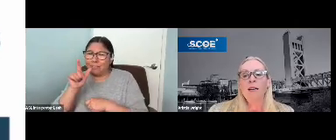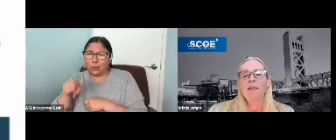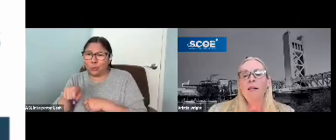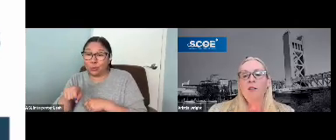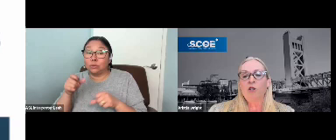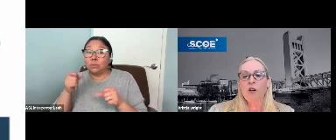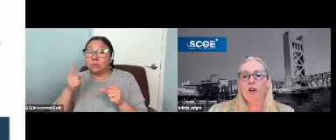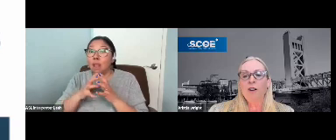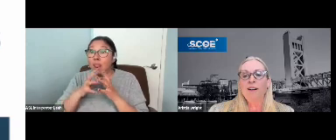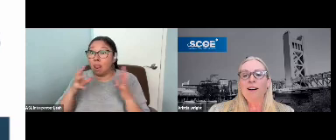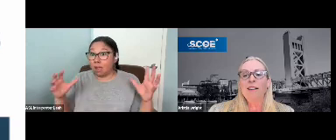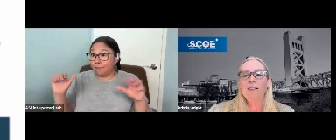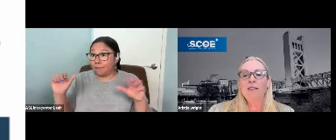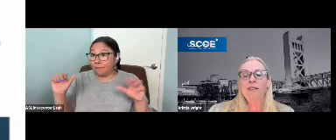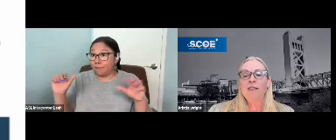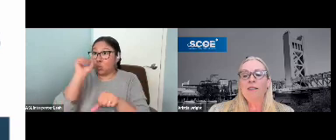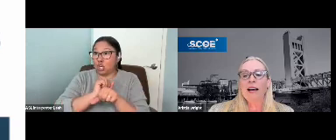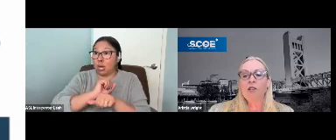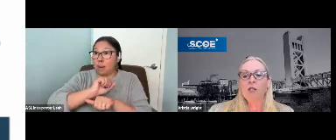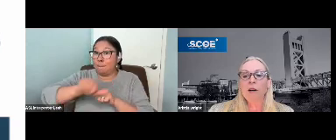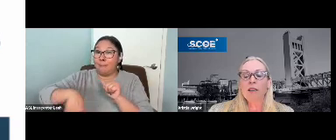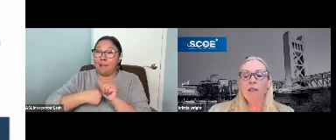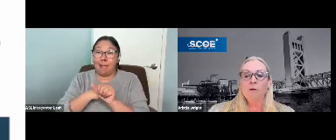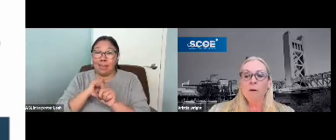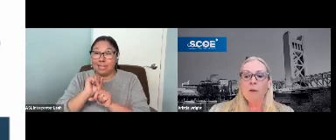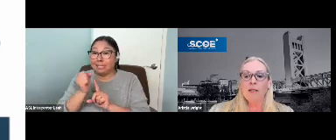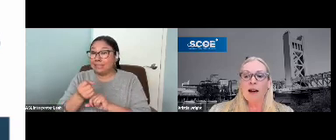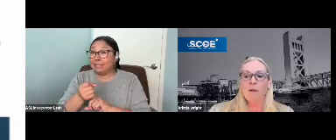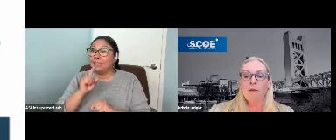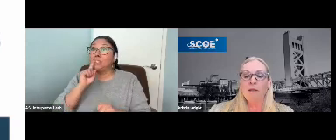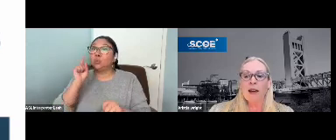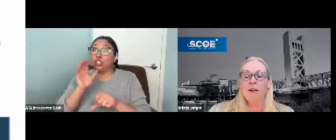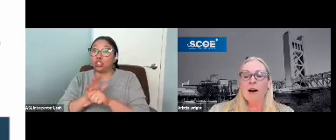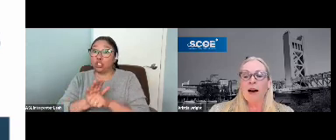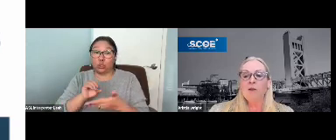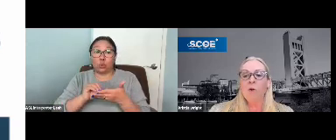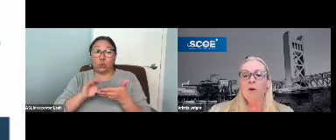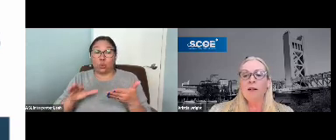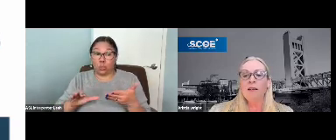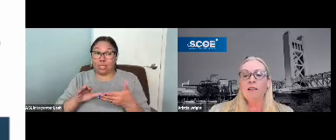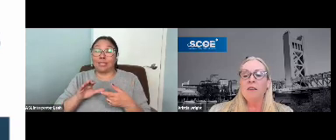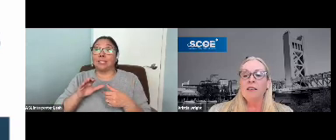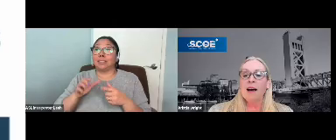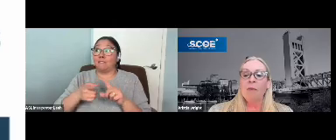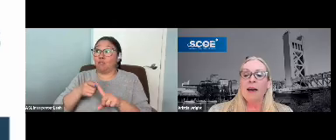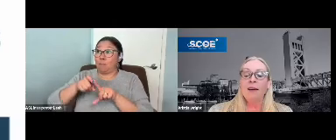of work done to ensure that students from the time that they enter high school until the time